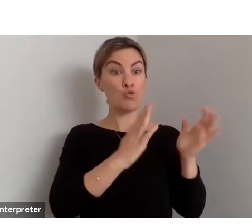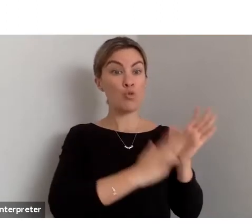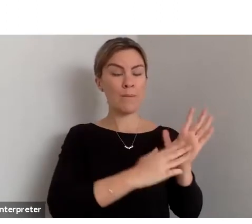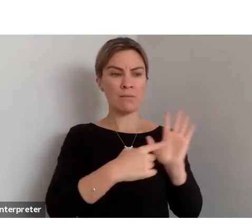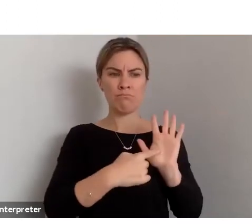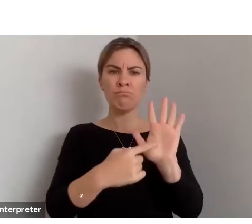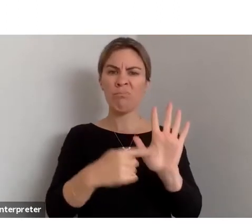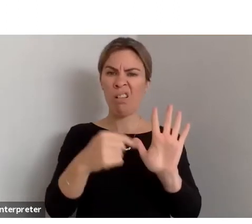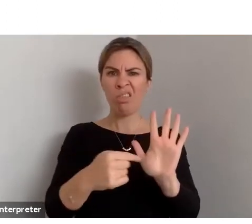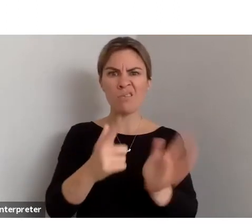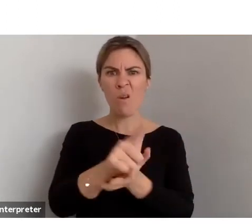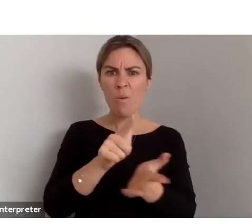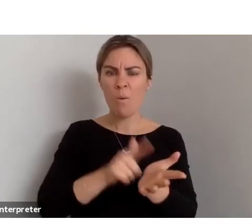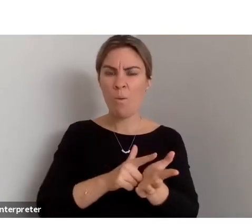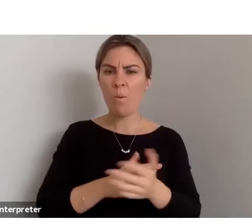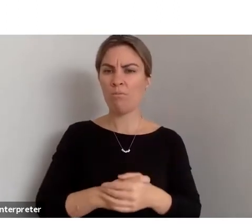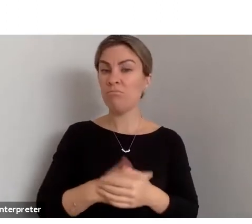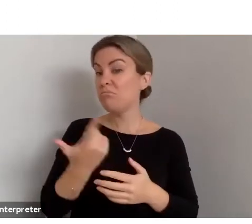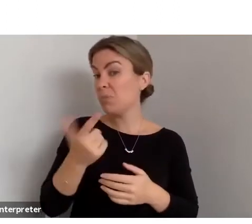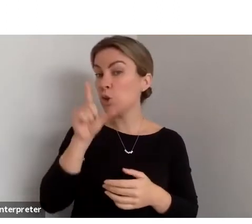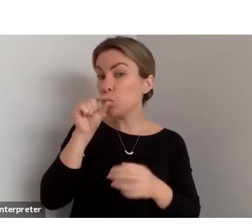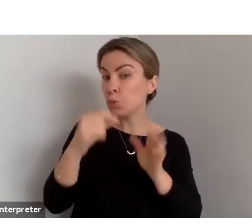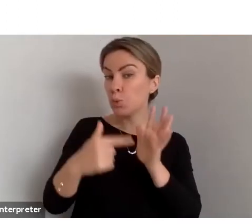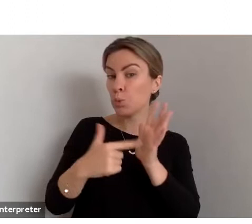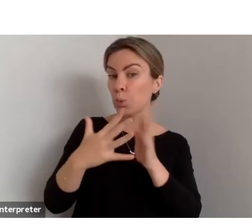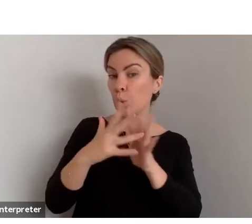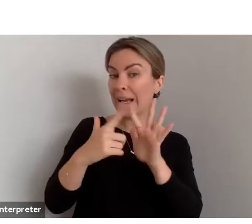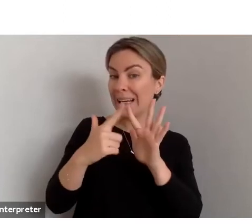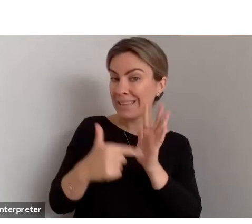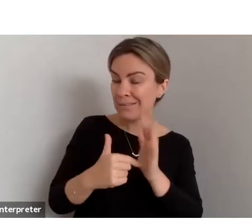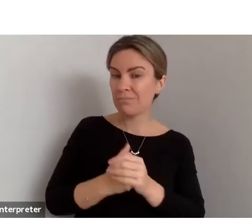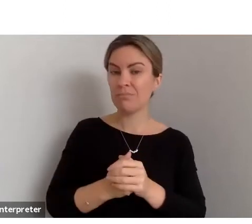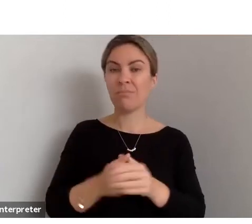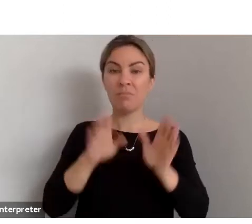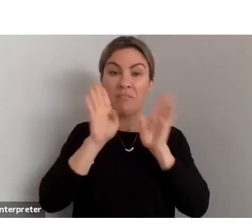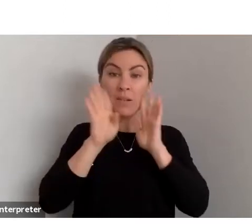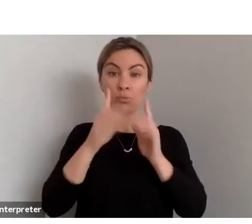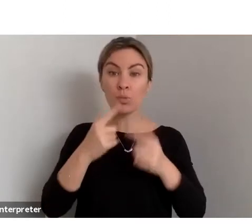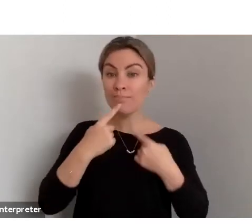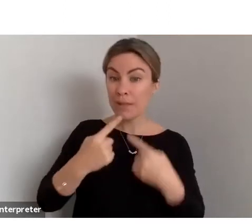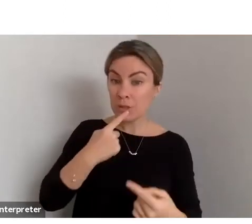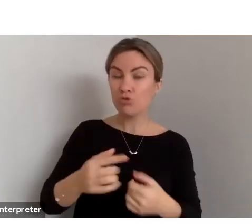Tweets, Facebook messages, and most recently things like